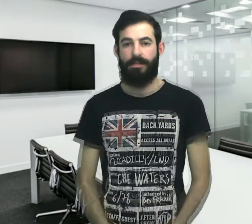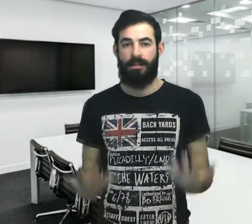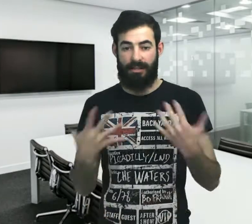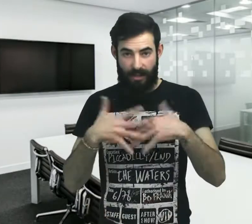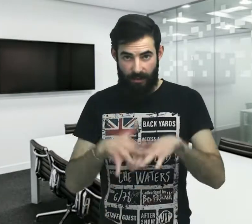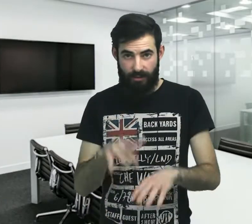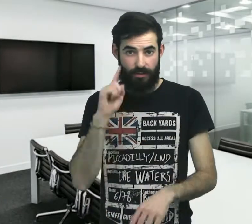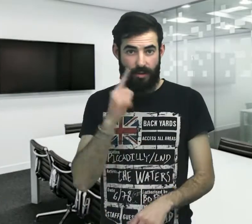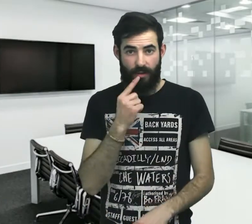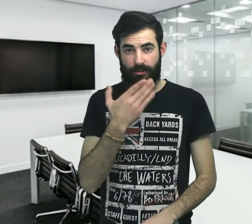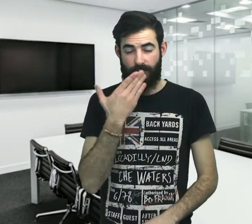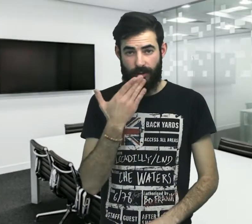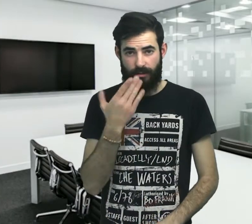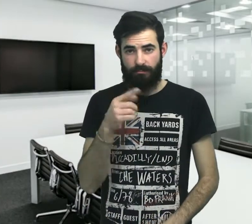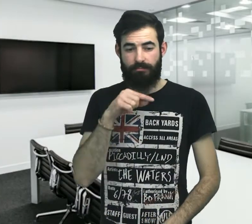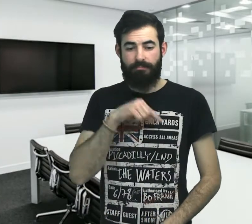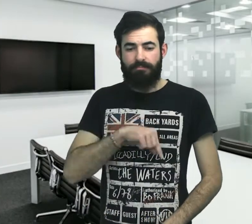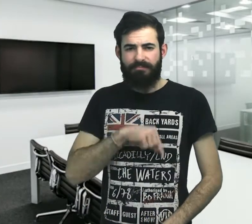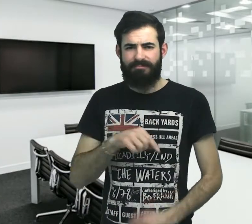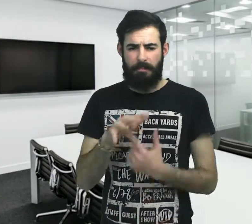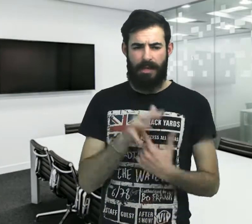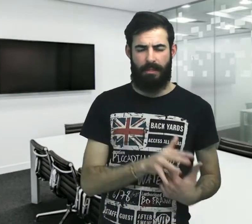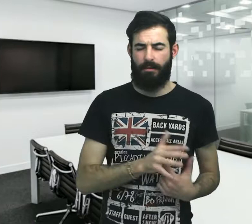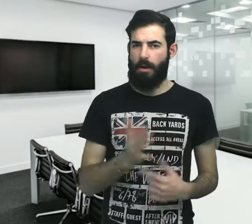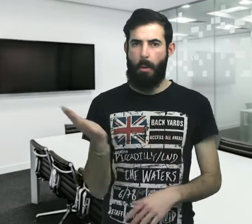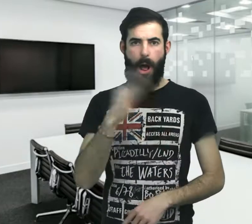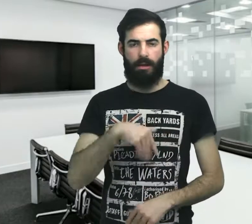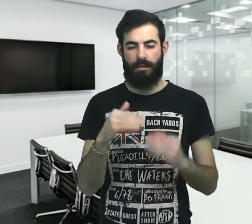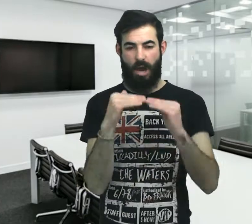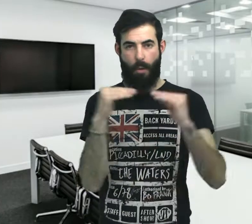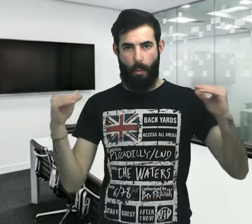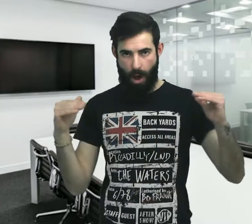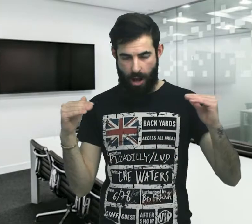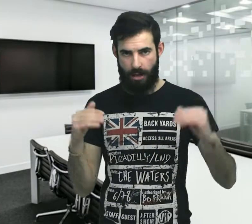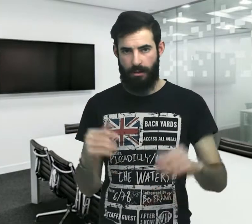In relation to integrating with hearing people, I don´t feel I am excluded. I feel I am equal with the others.